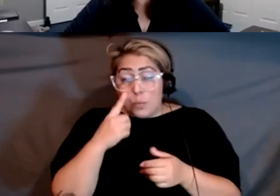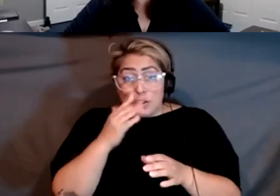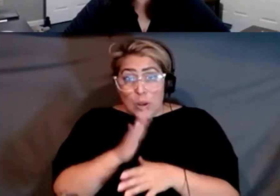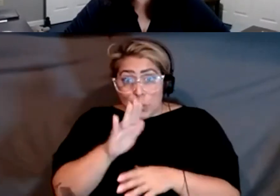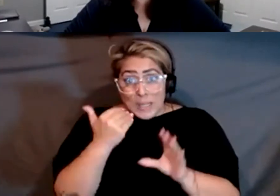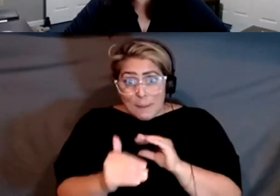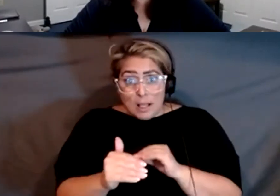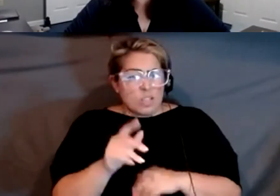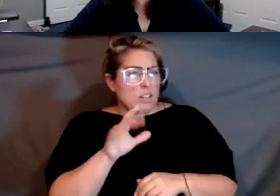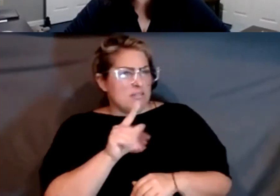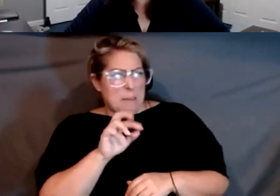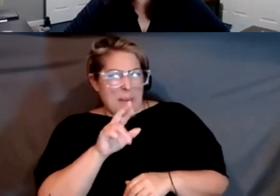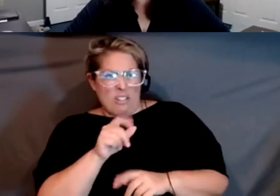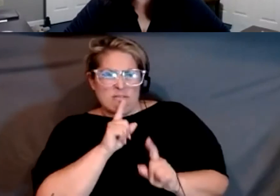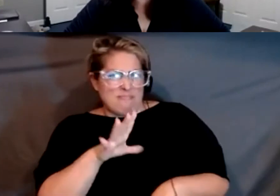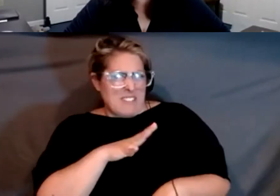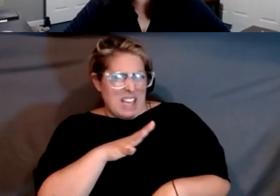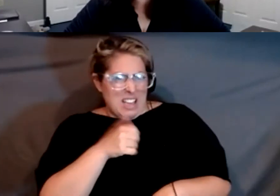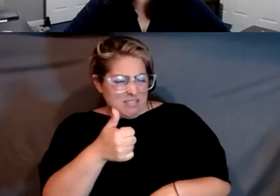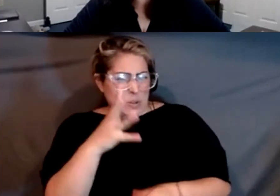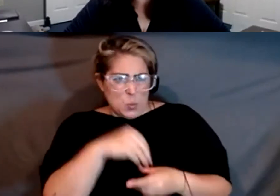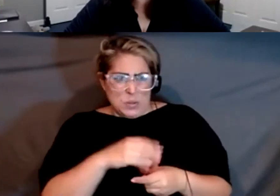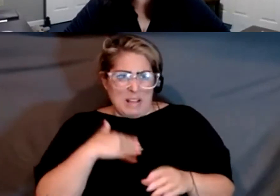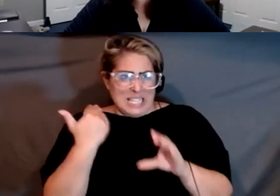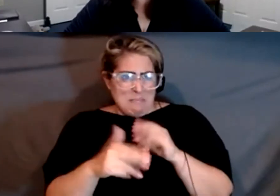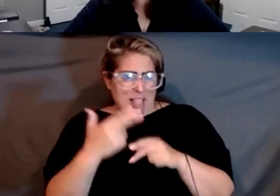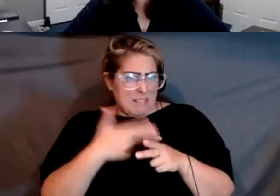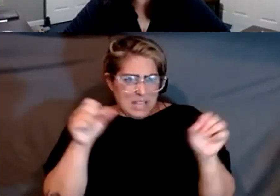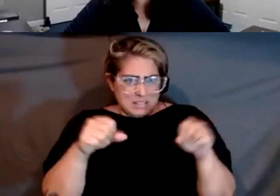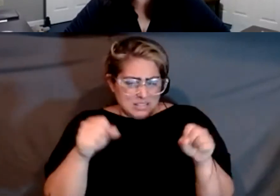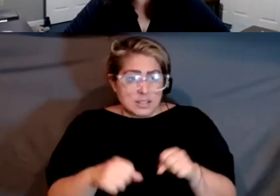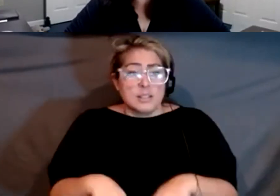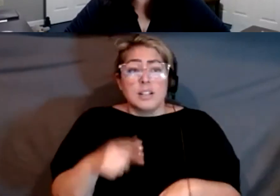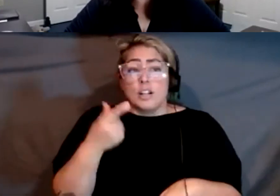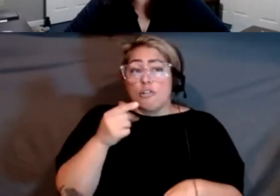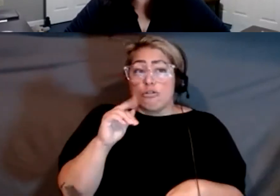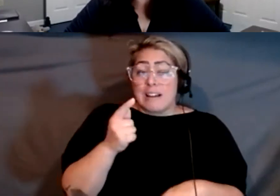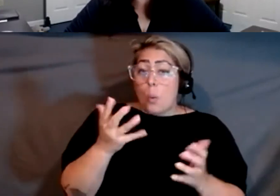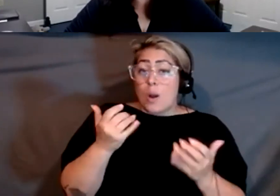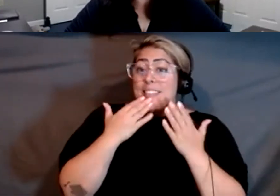you to everyone for joining us today. And thank you to our wonderful group of